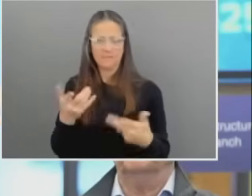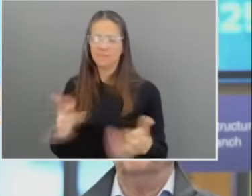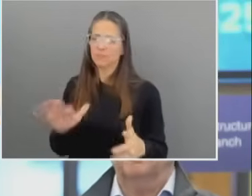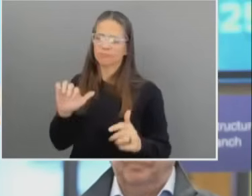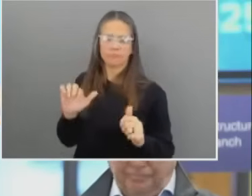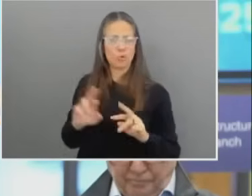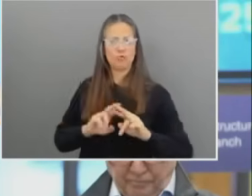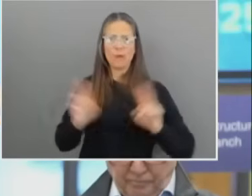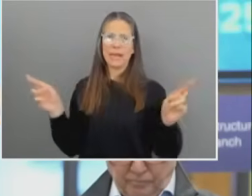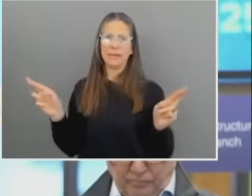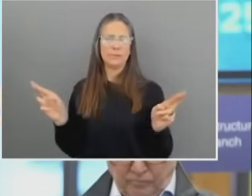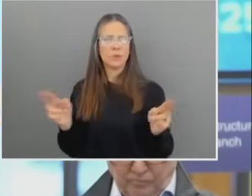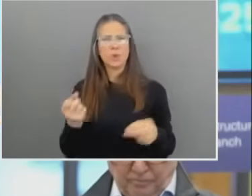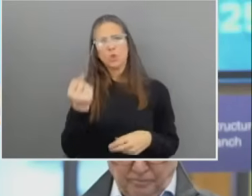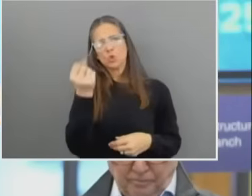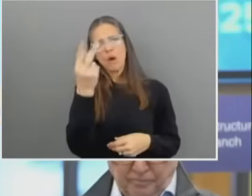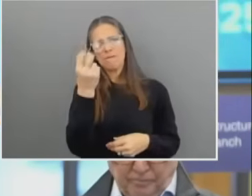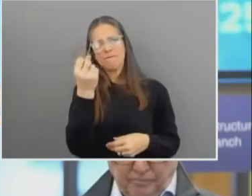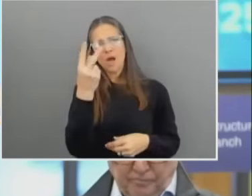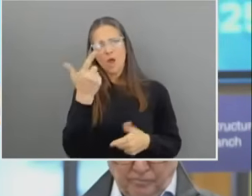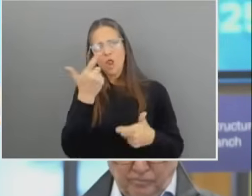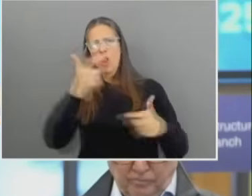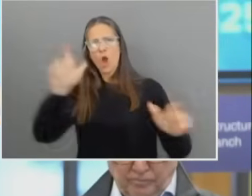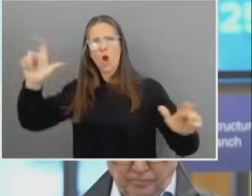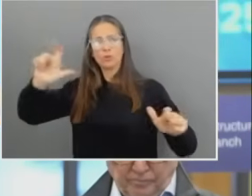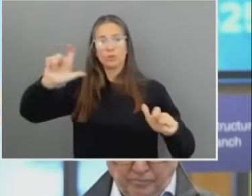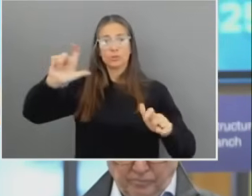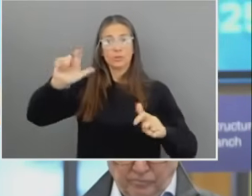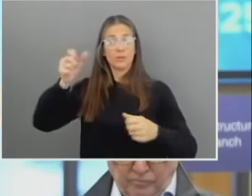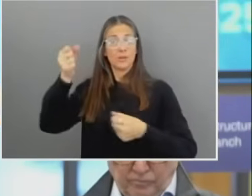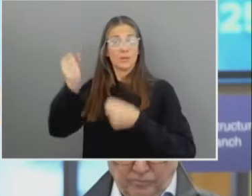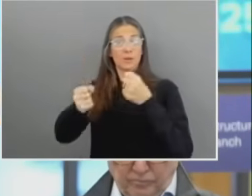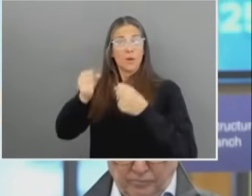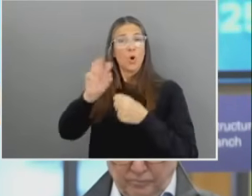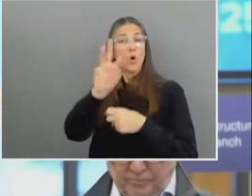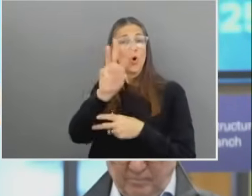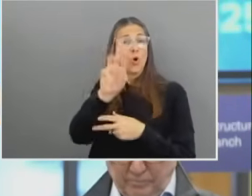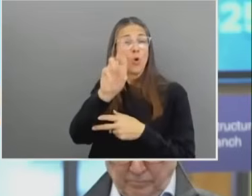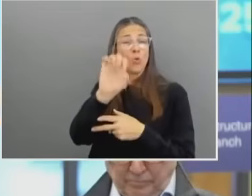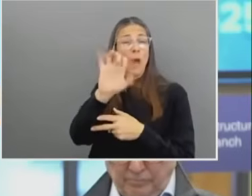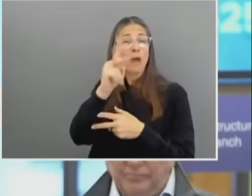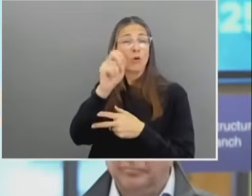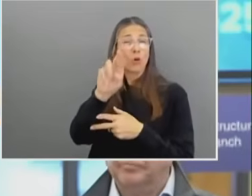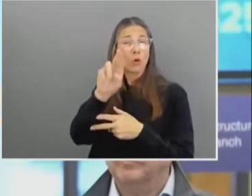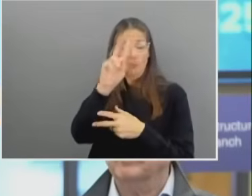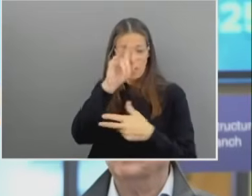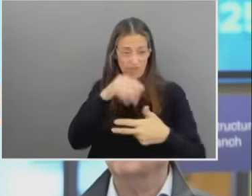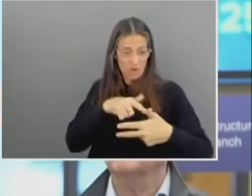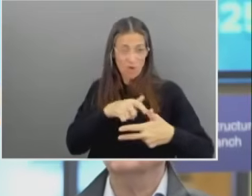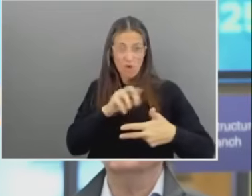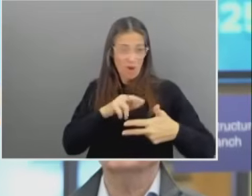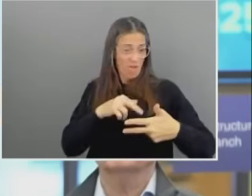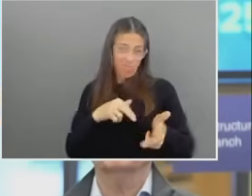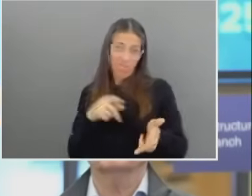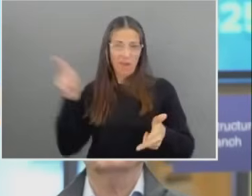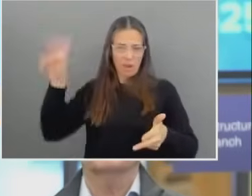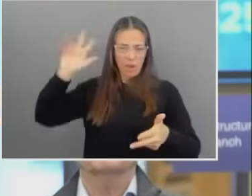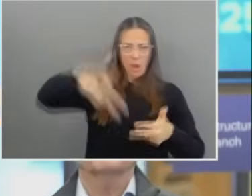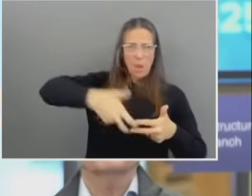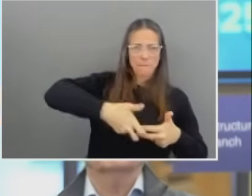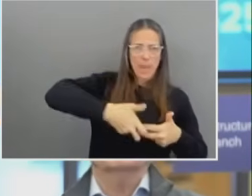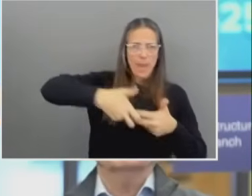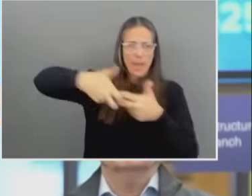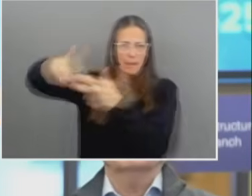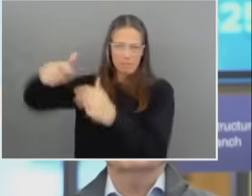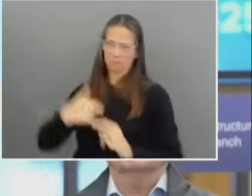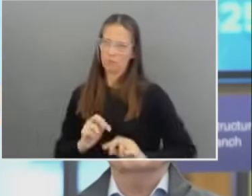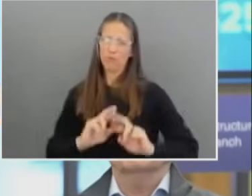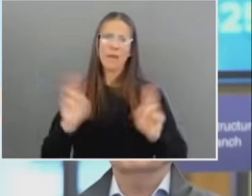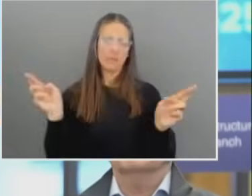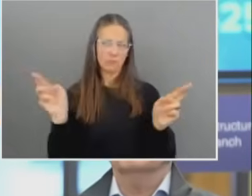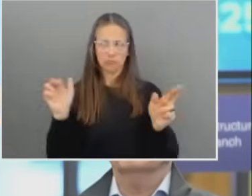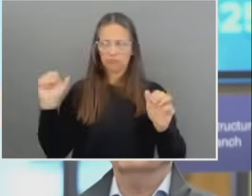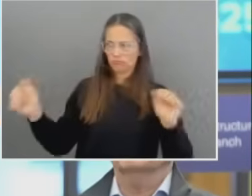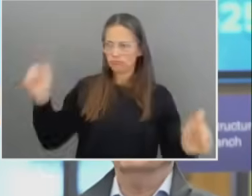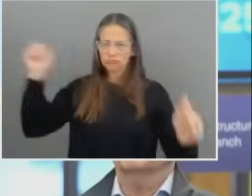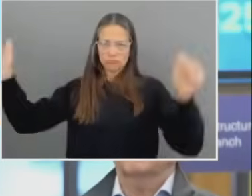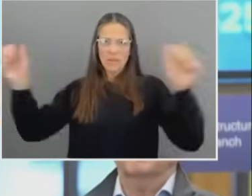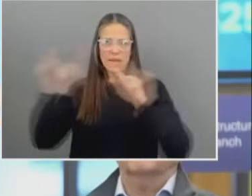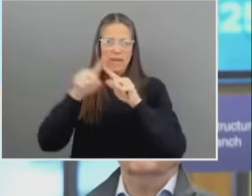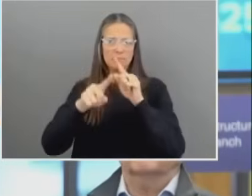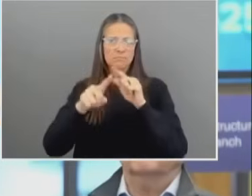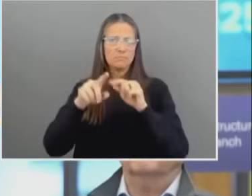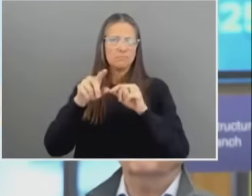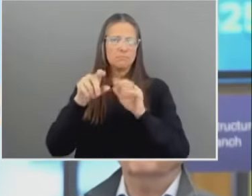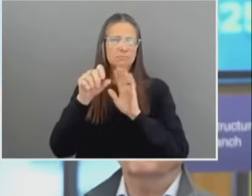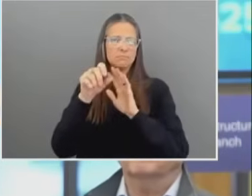AS SECRETARY GREG MENTIONED, WE PRE-POSITIONED 12 LARGE WRECKERS THAT CAN CLEAR THE ROADWAYS WHEN WE HAVE THESE SEMI JACKKNIFES.